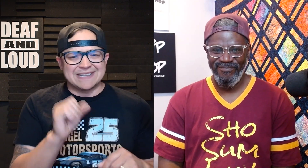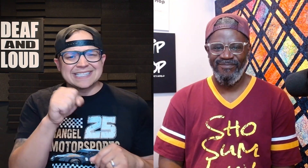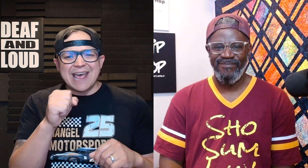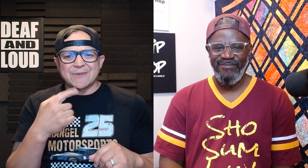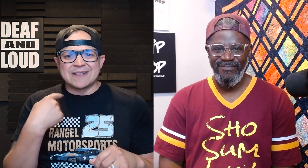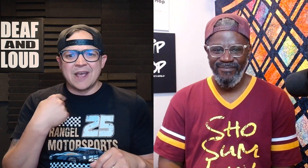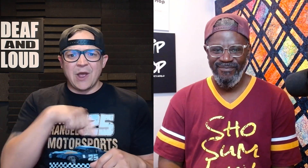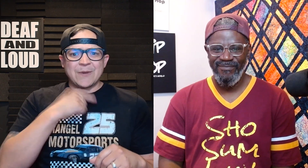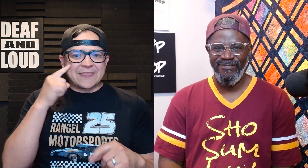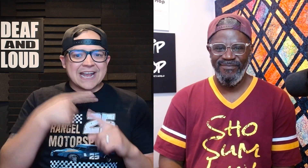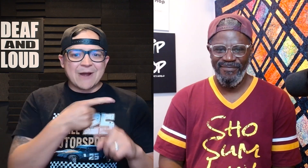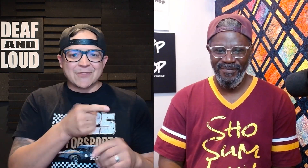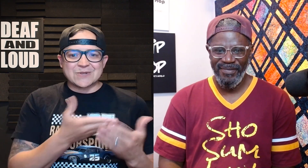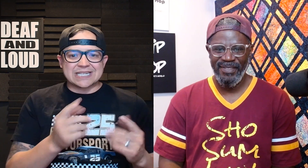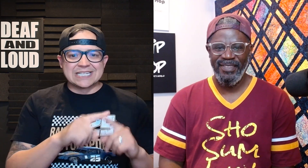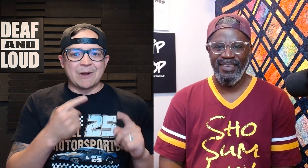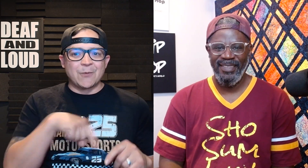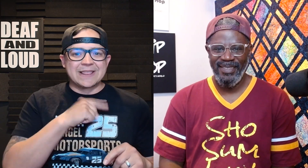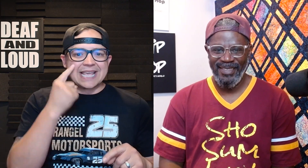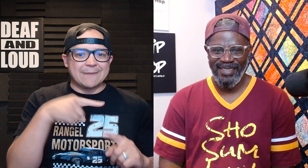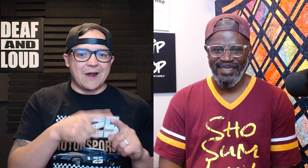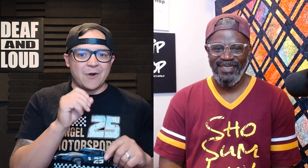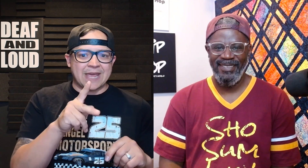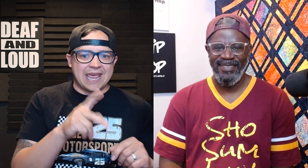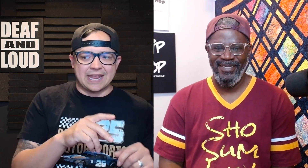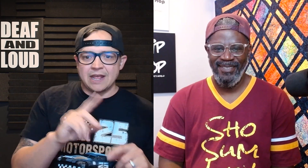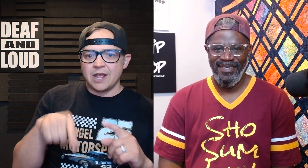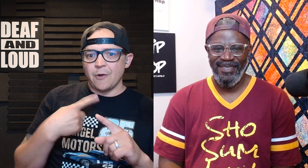Yeah, we think about those things, but we think about, okay, when